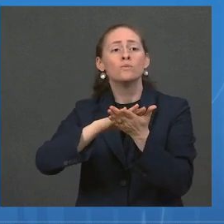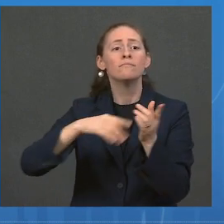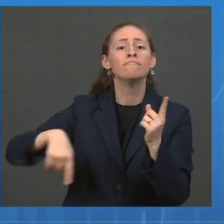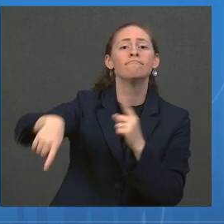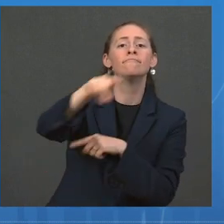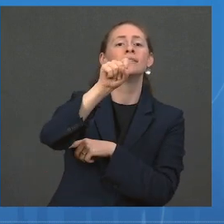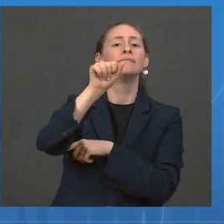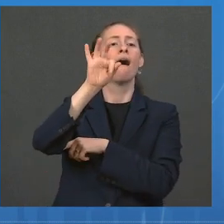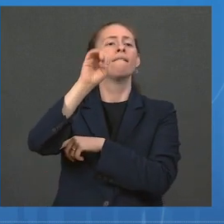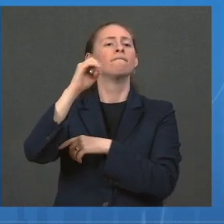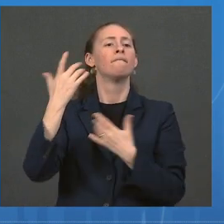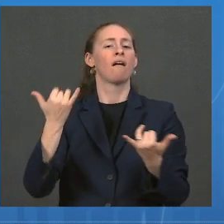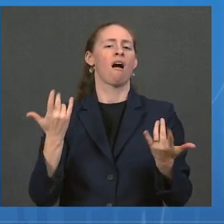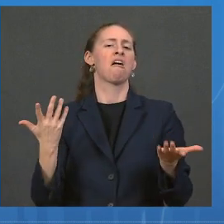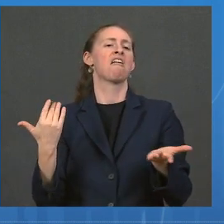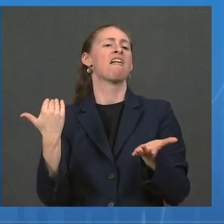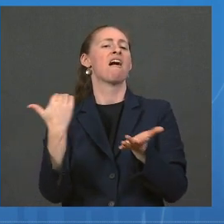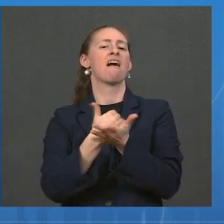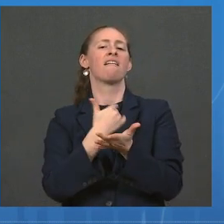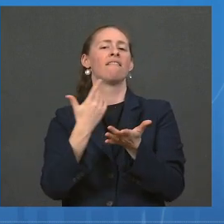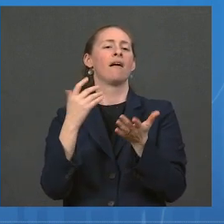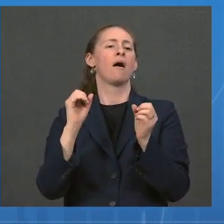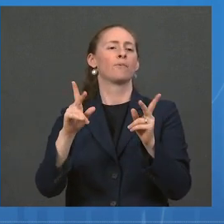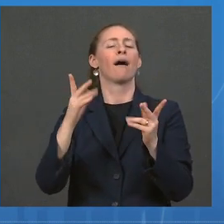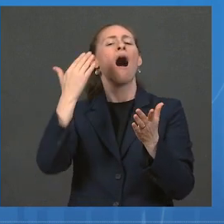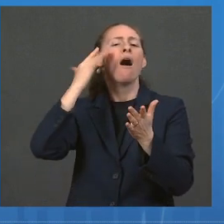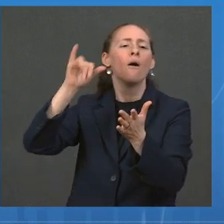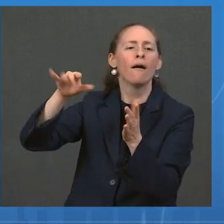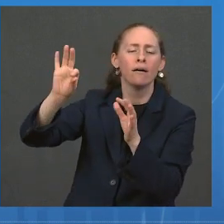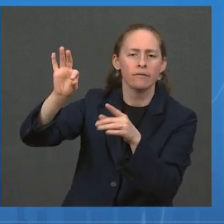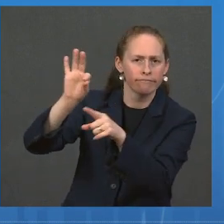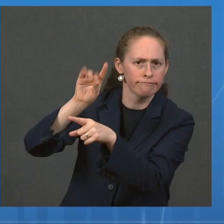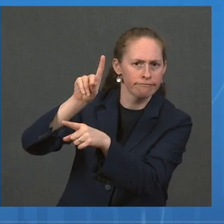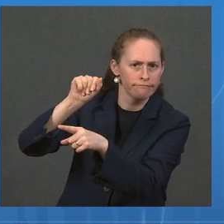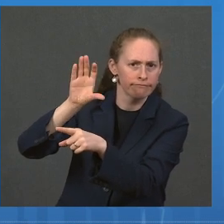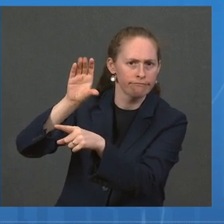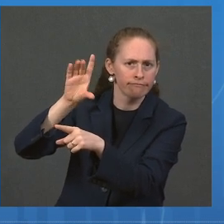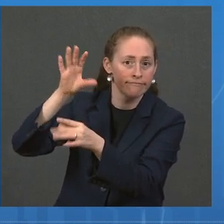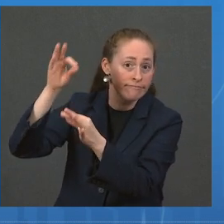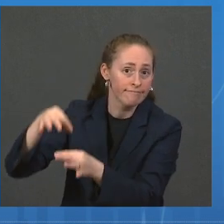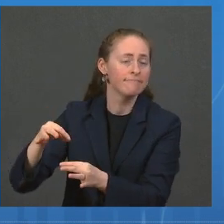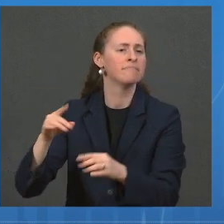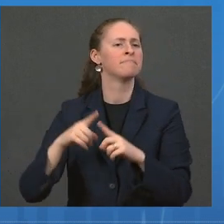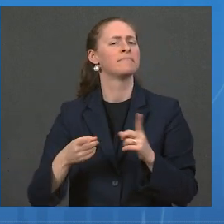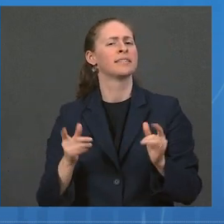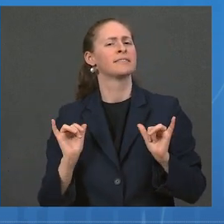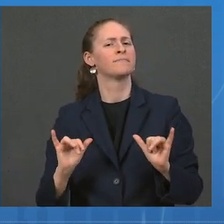based on the FDA and CDC's ultimate recommendation. So, what we've got to do and what we laid out